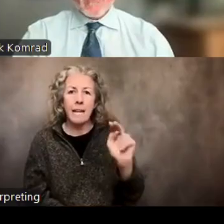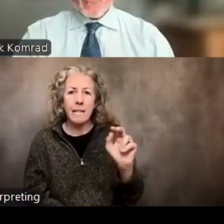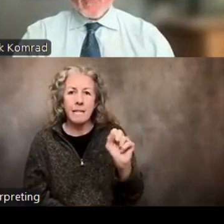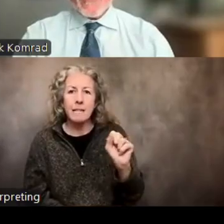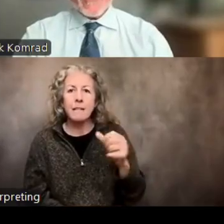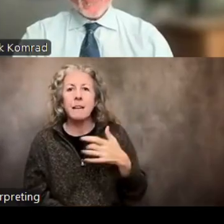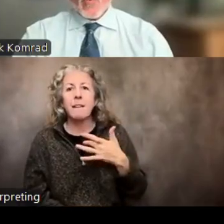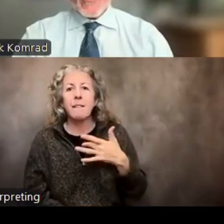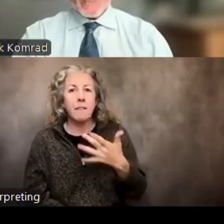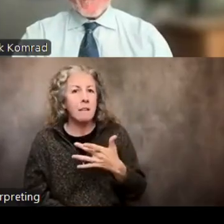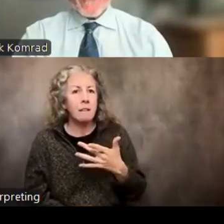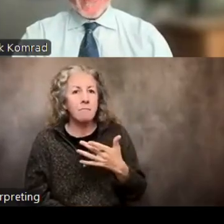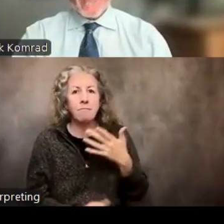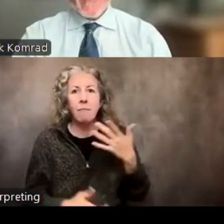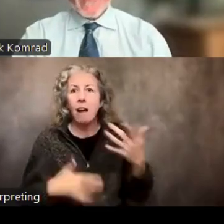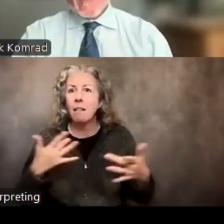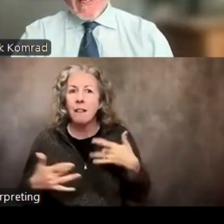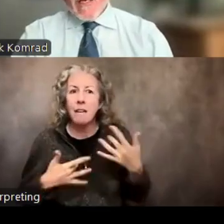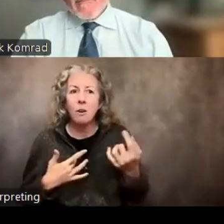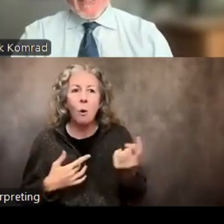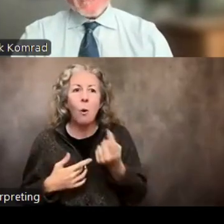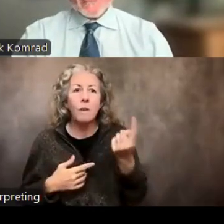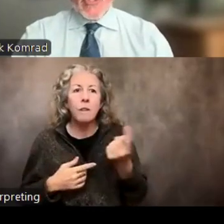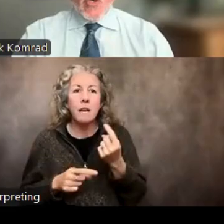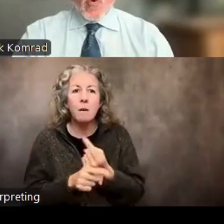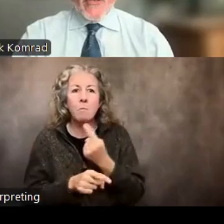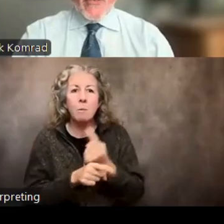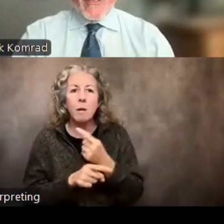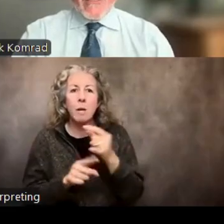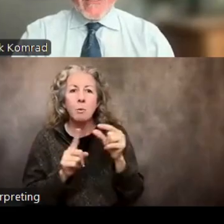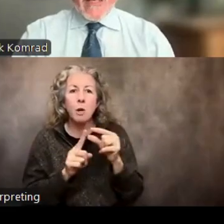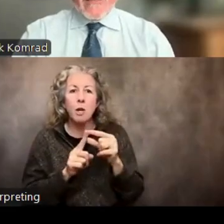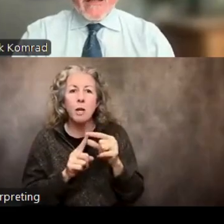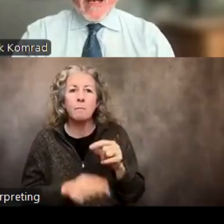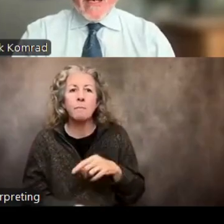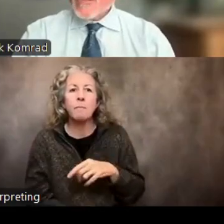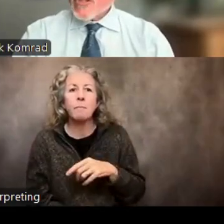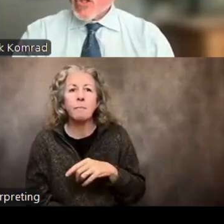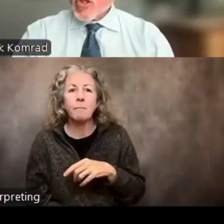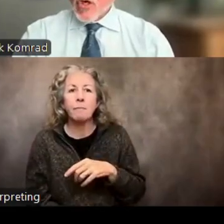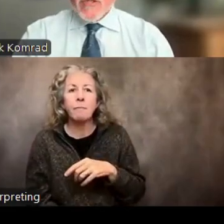appropriate word for me. Perhaps it's no wonder that such a large